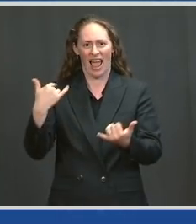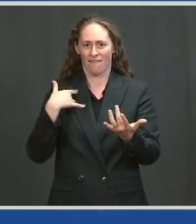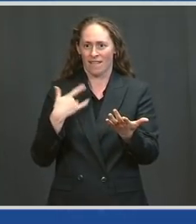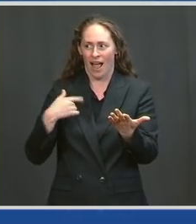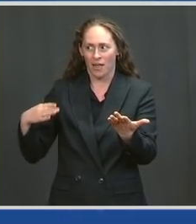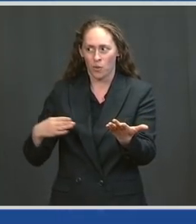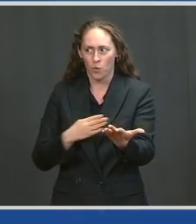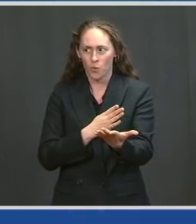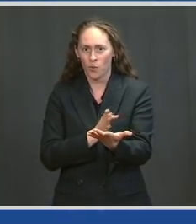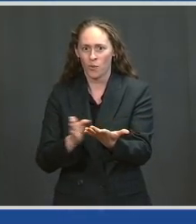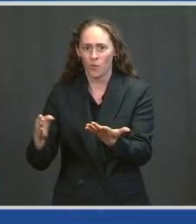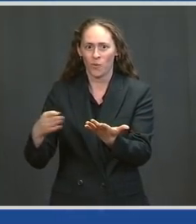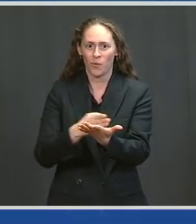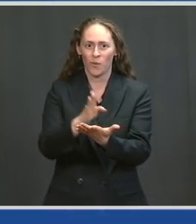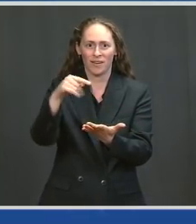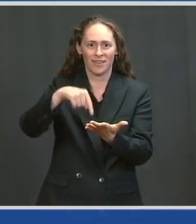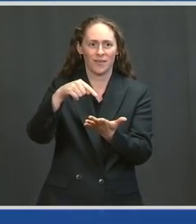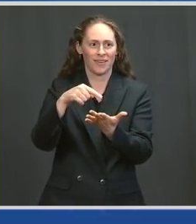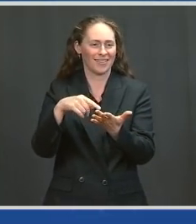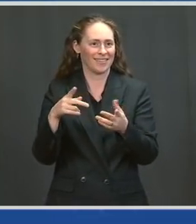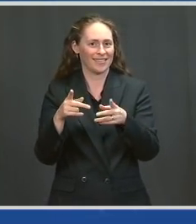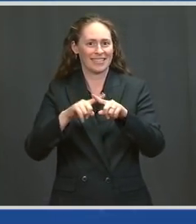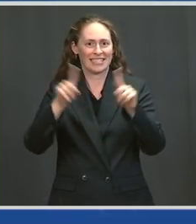Lauren, thank you for that gracious introduction.